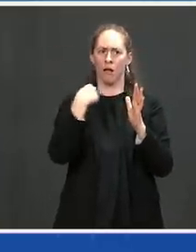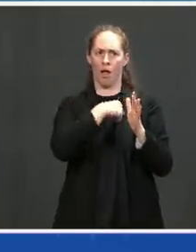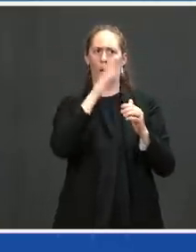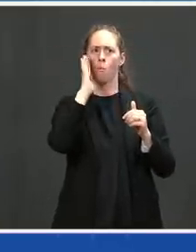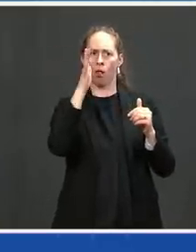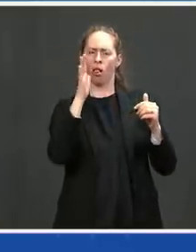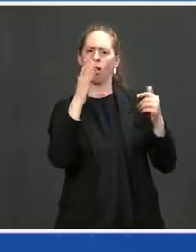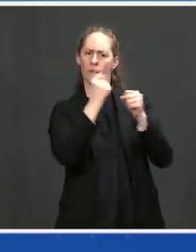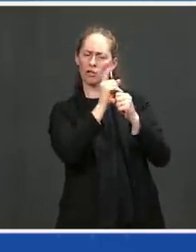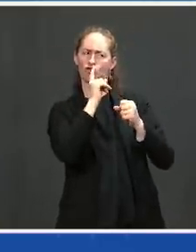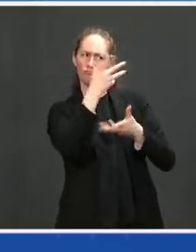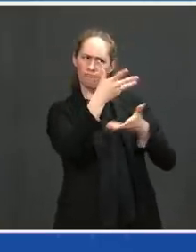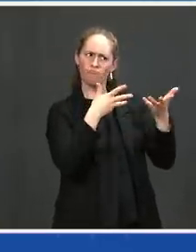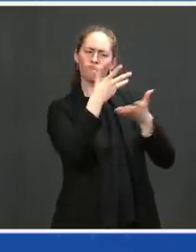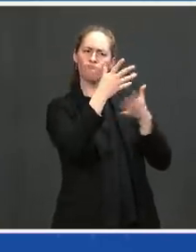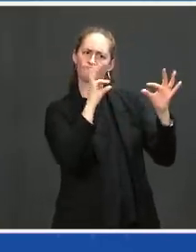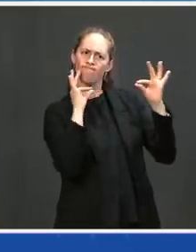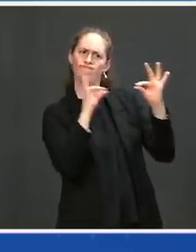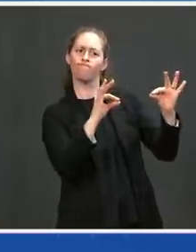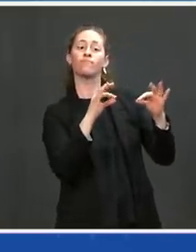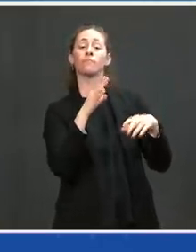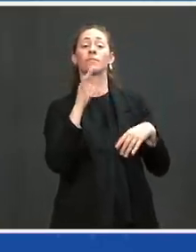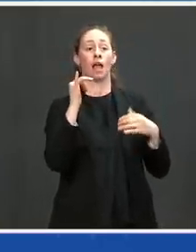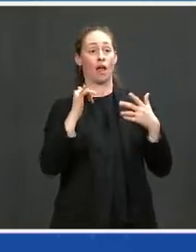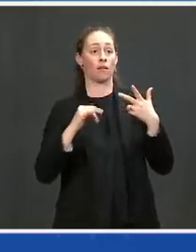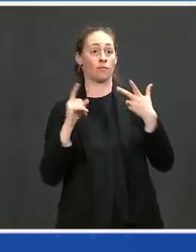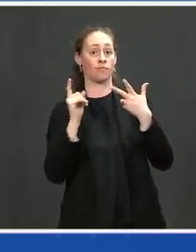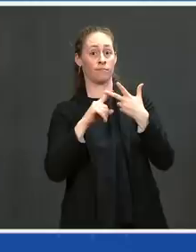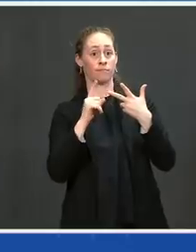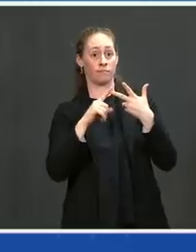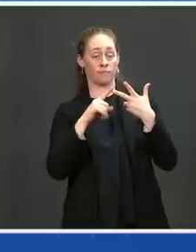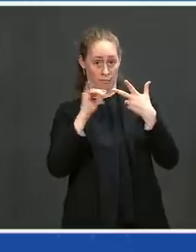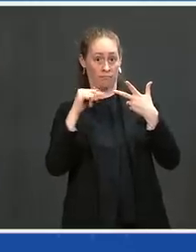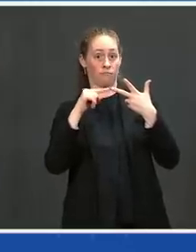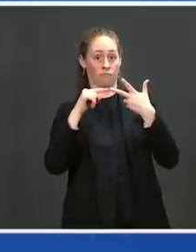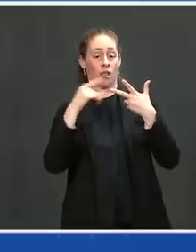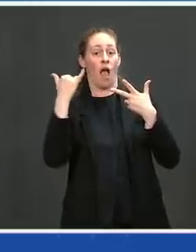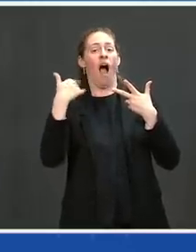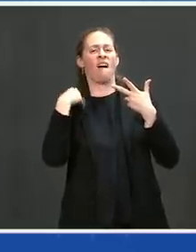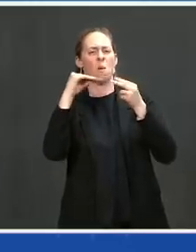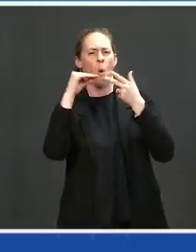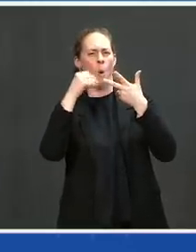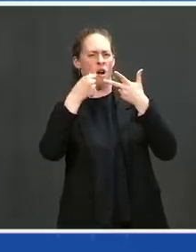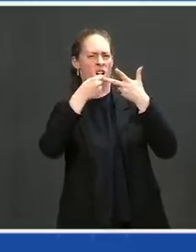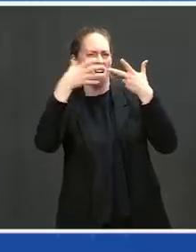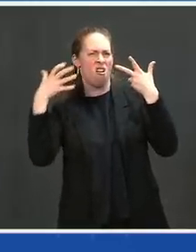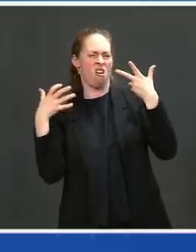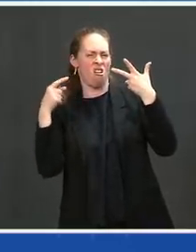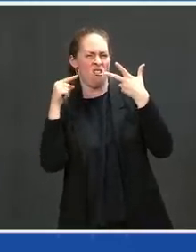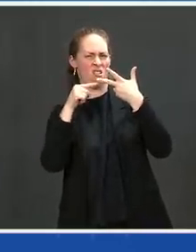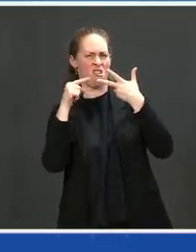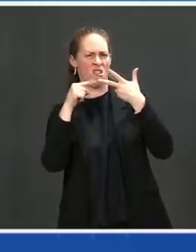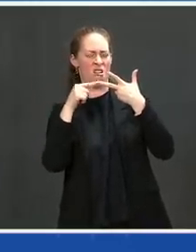and we're going to need three things to do that. I tell him, our people. First, we're going to invest in American workers